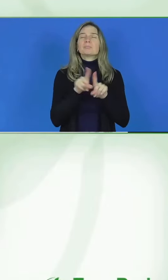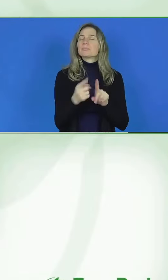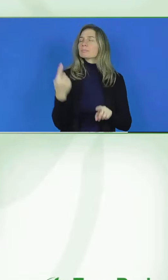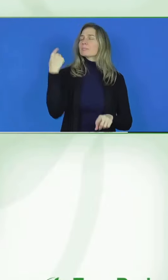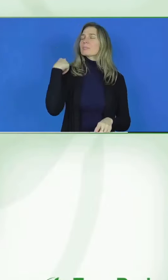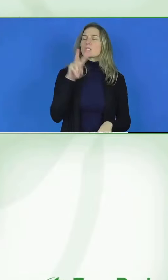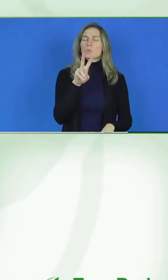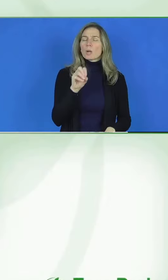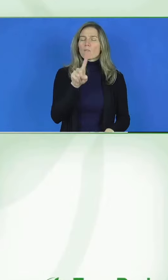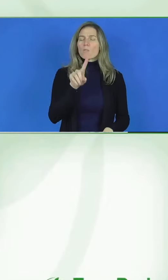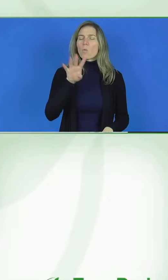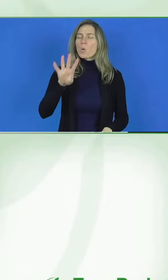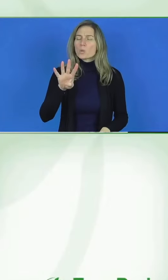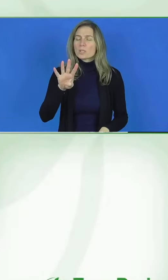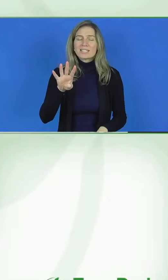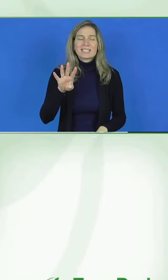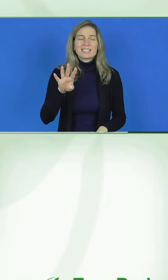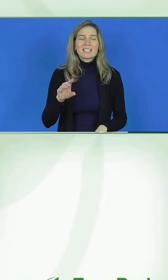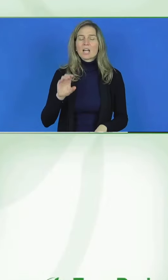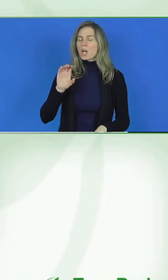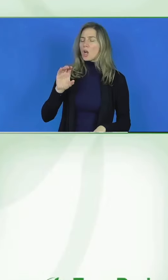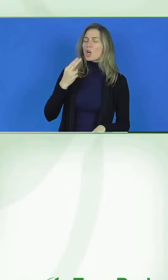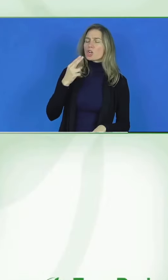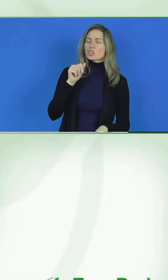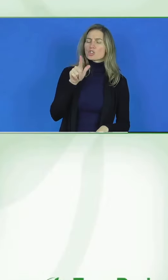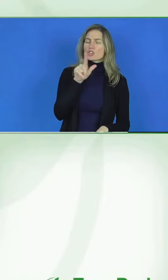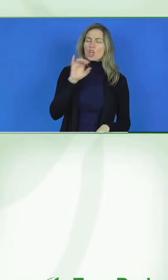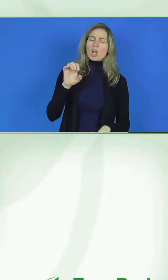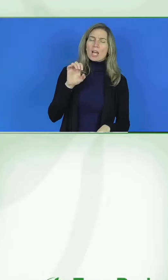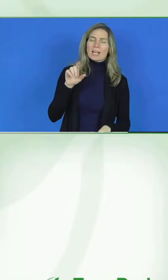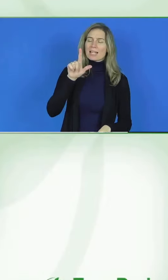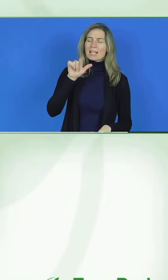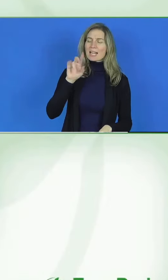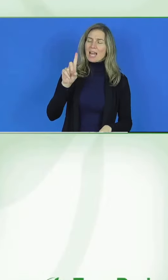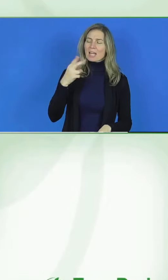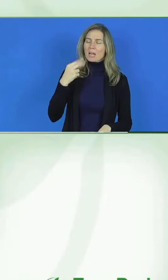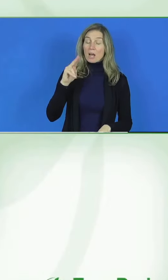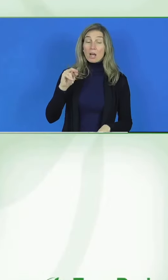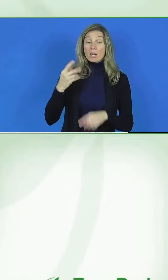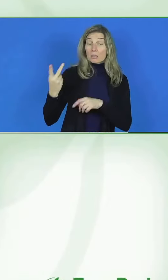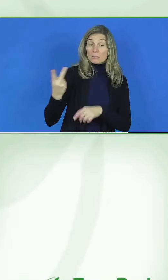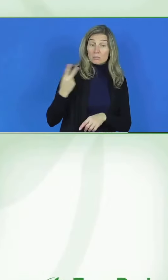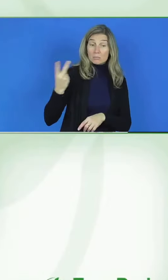Charlie Lakin, a leader of community based living and